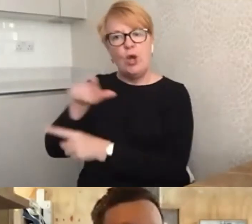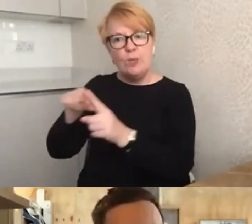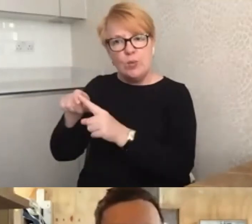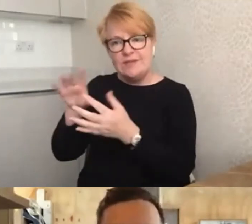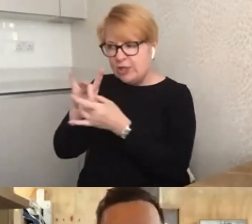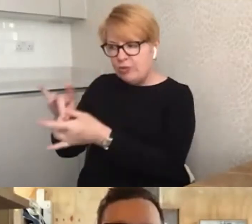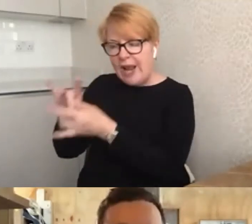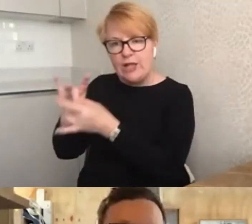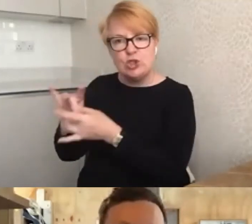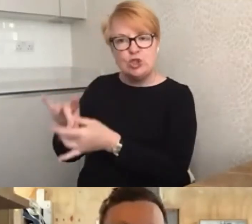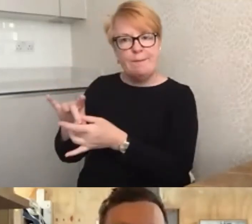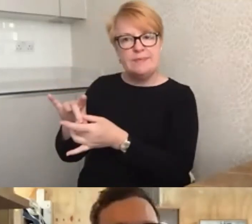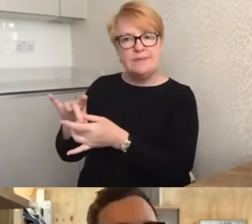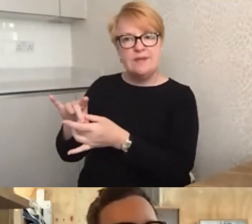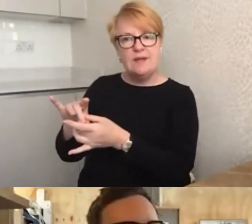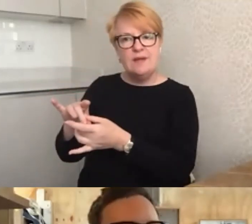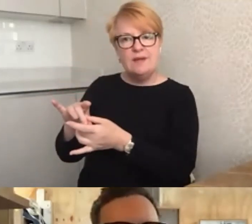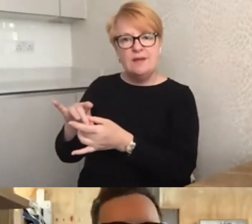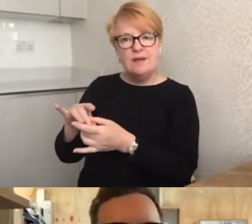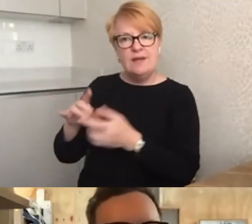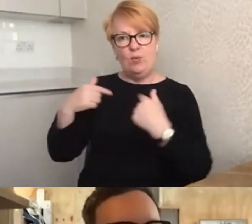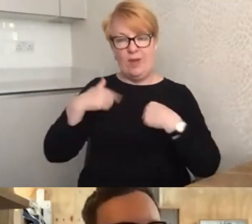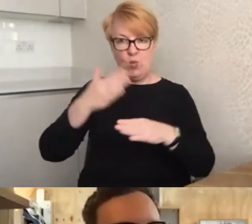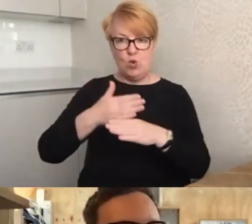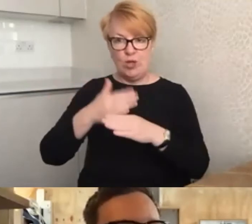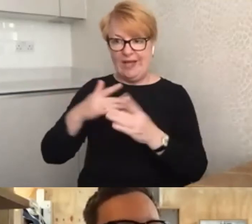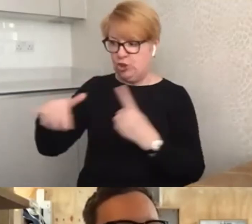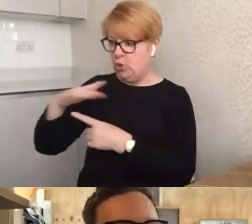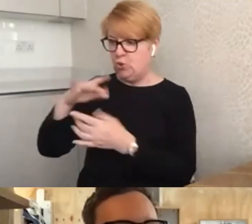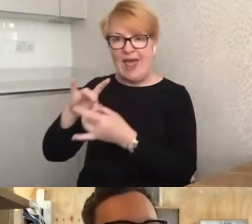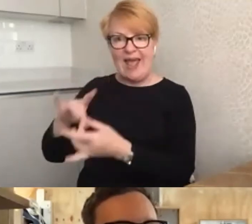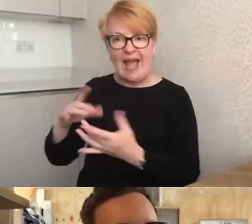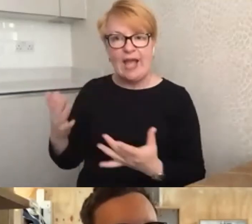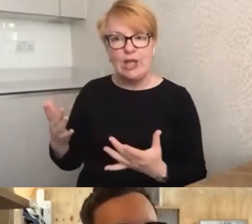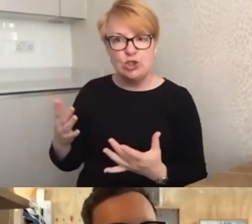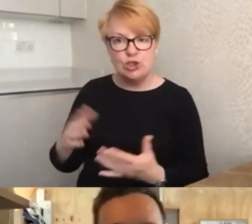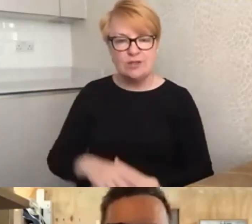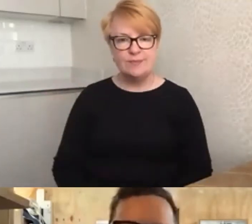in a socially engaged way. Where, in a way, I have also